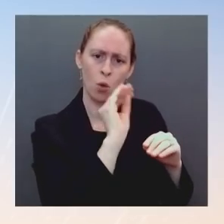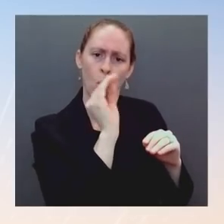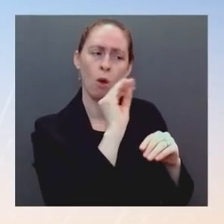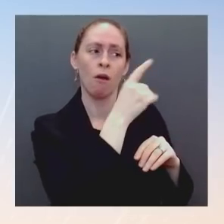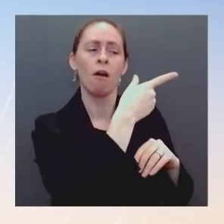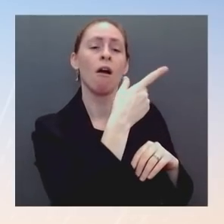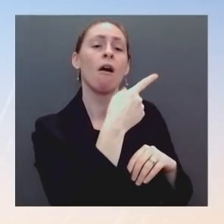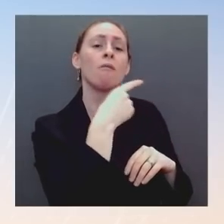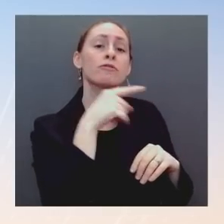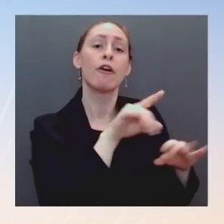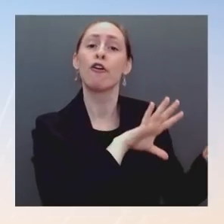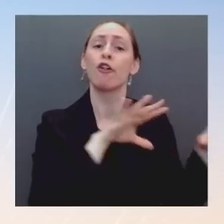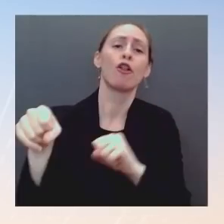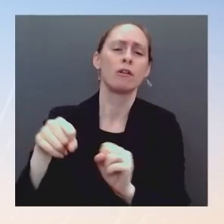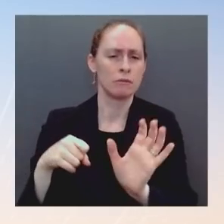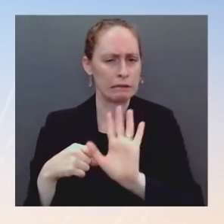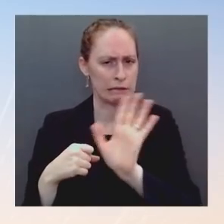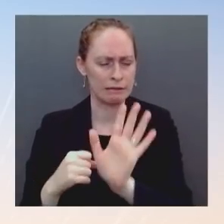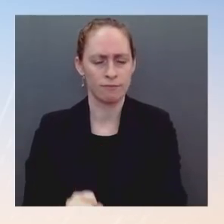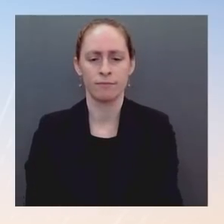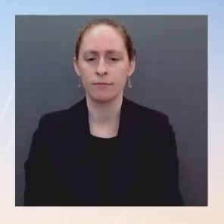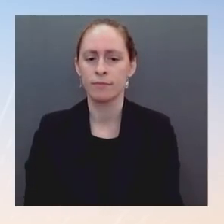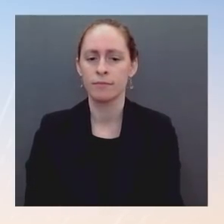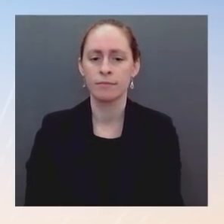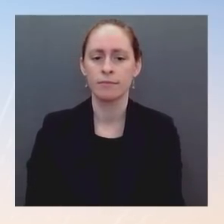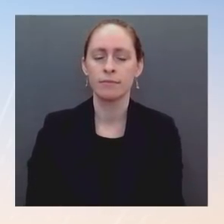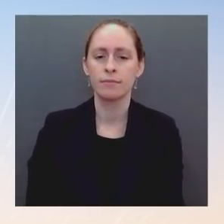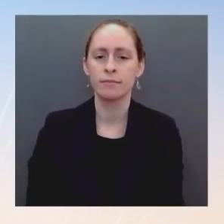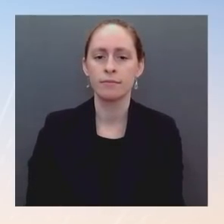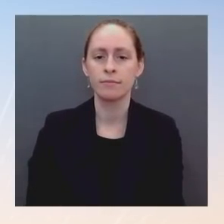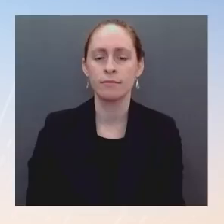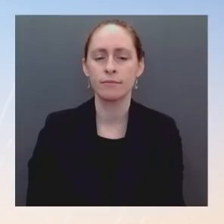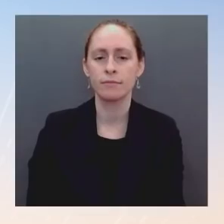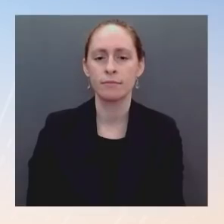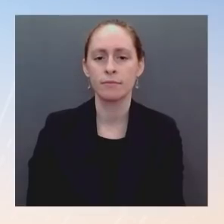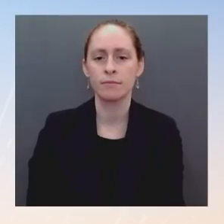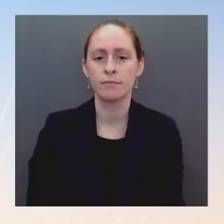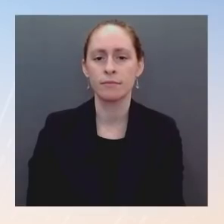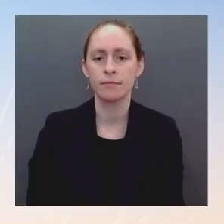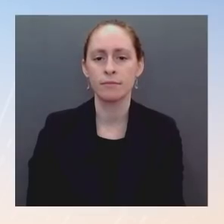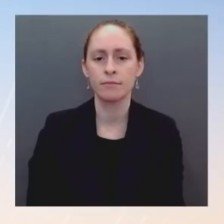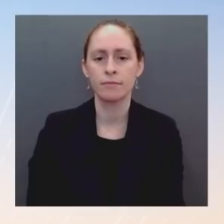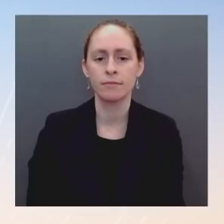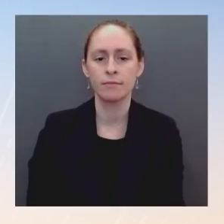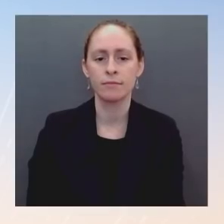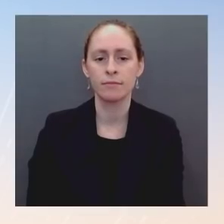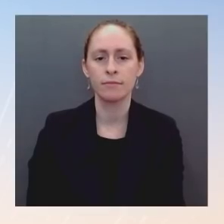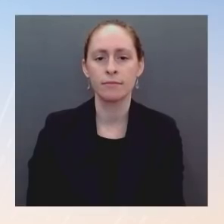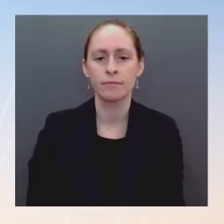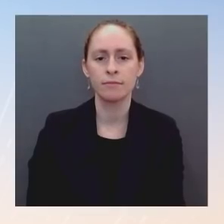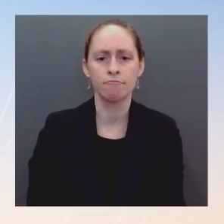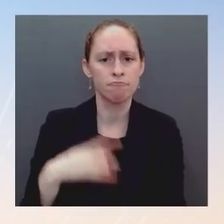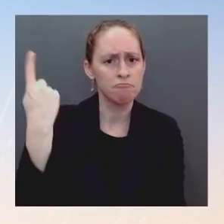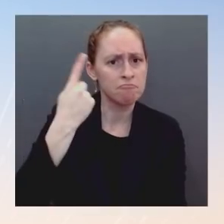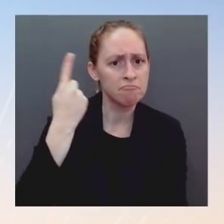to impose sanctions on Russia's -- on the Kremlin's inner circle? Ms. Psaki: Let me see, Jeff. I know there were some reports over that --